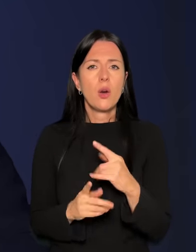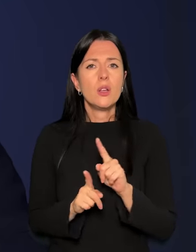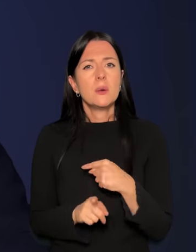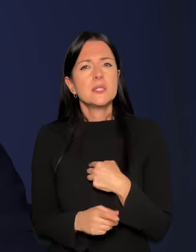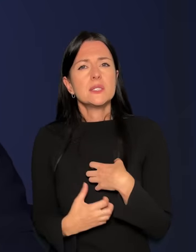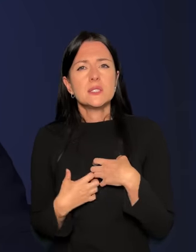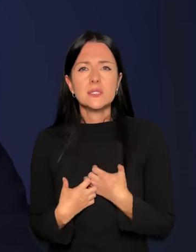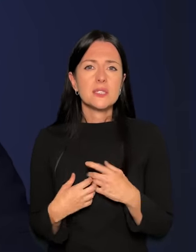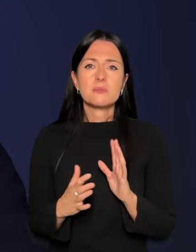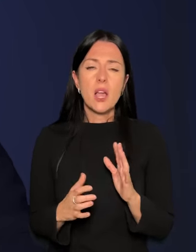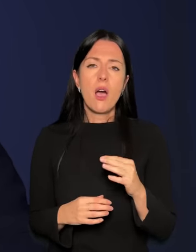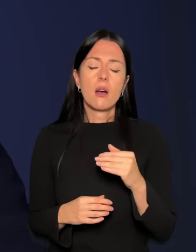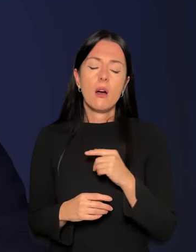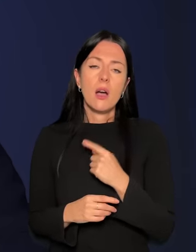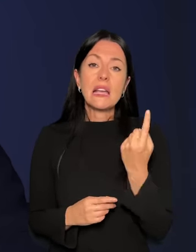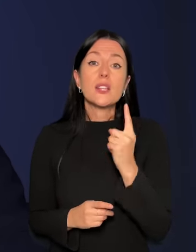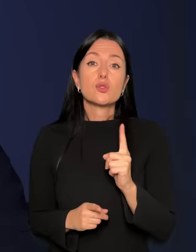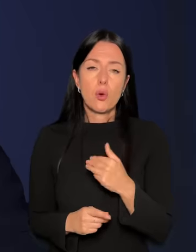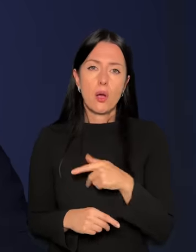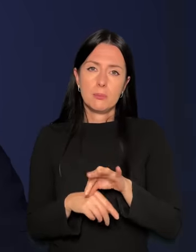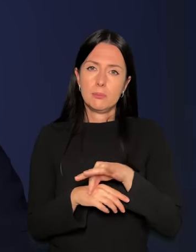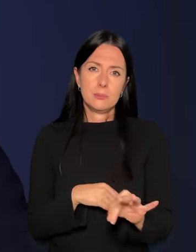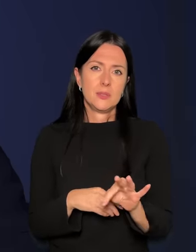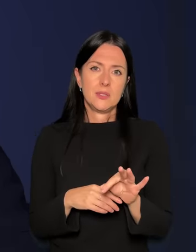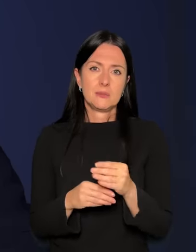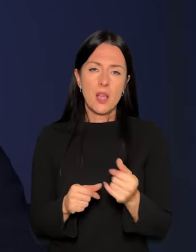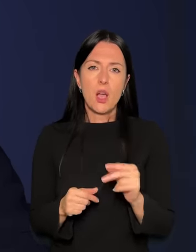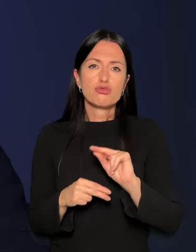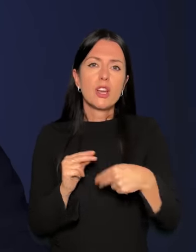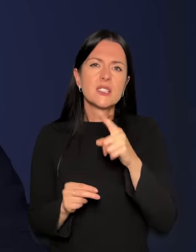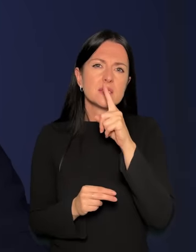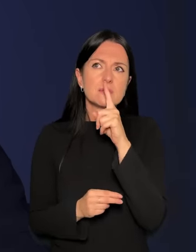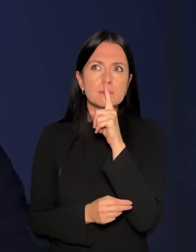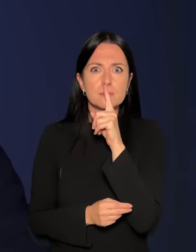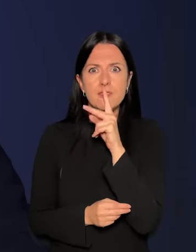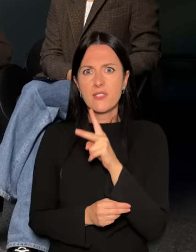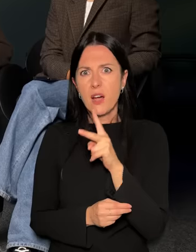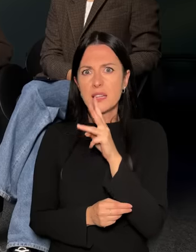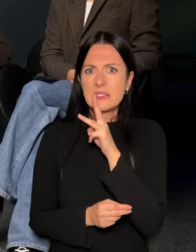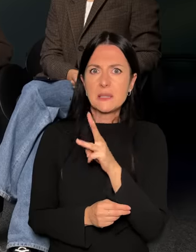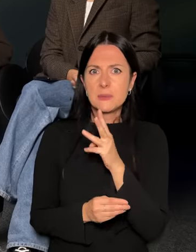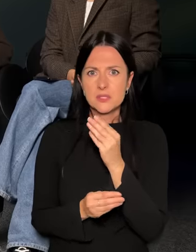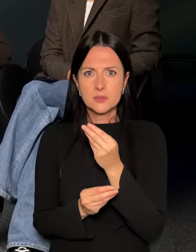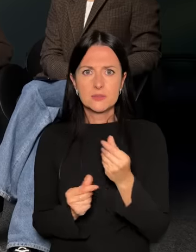The only thing I wanted was for the pain to stop. The pain eventually did stop, after a month, two, three. And that was.